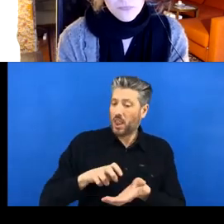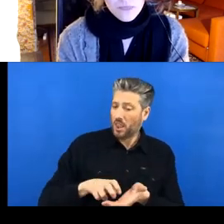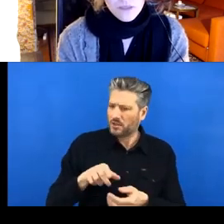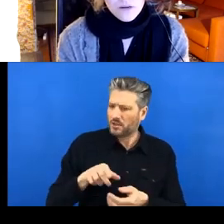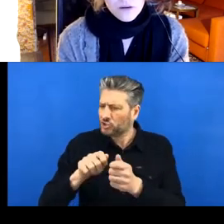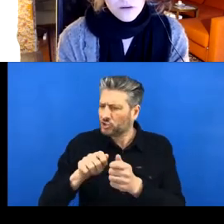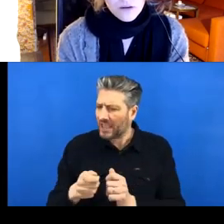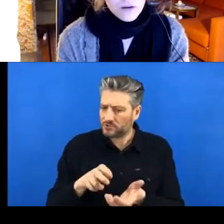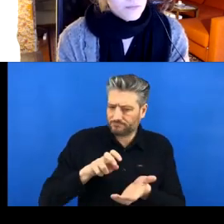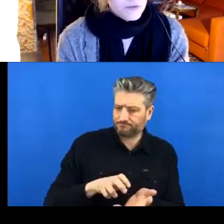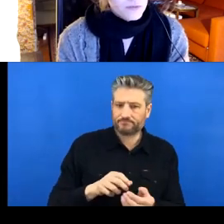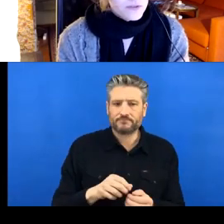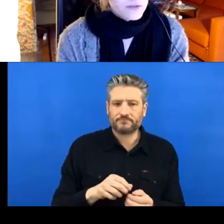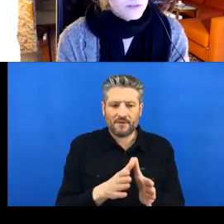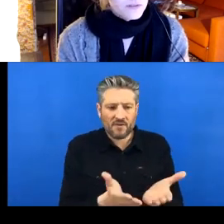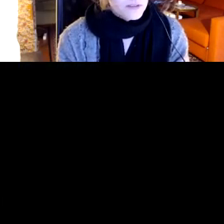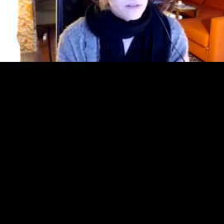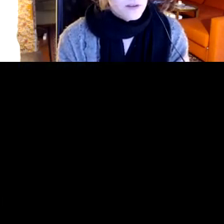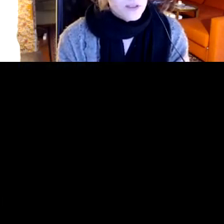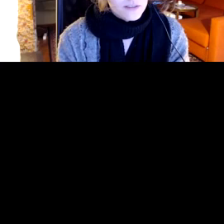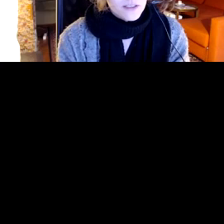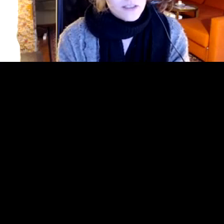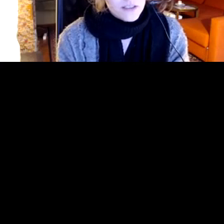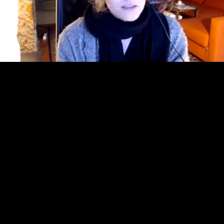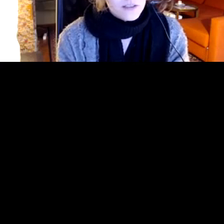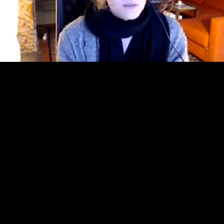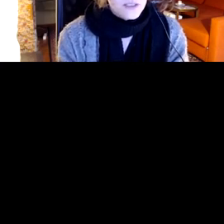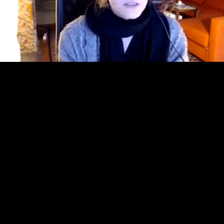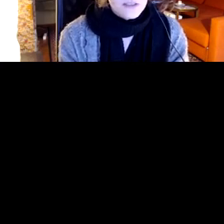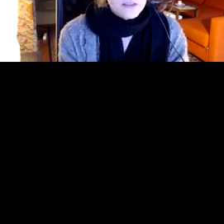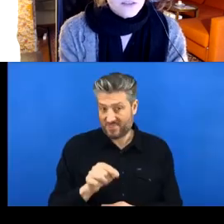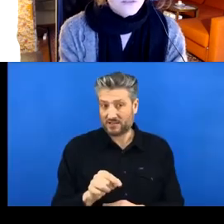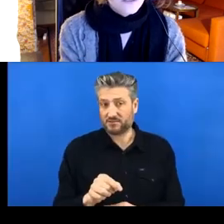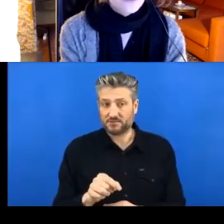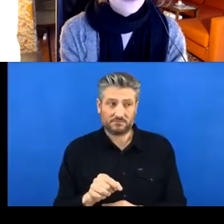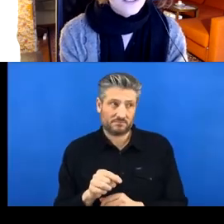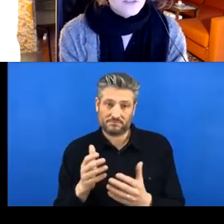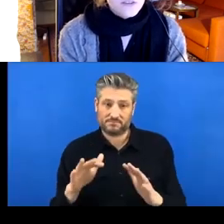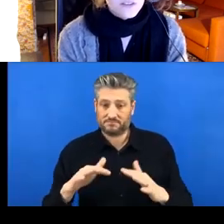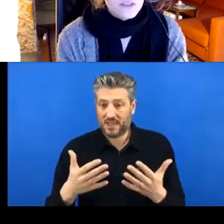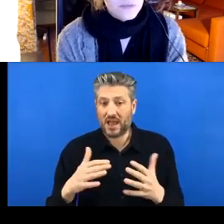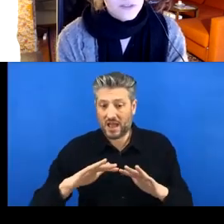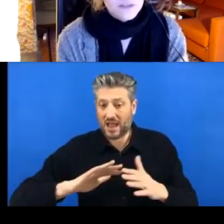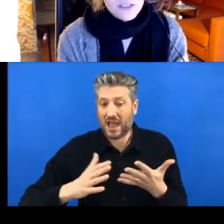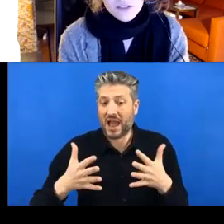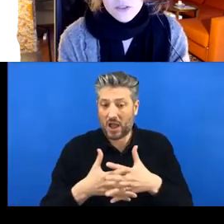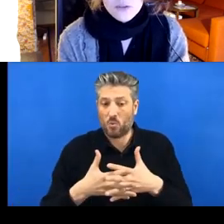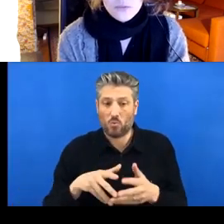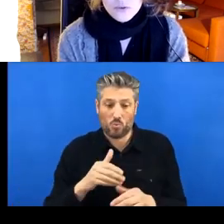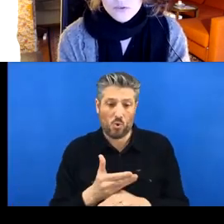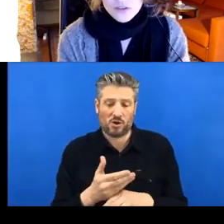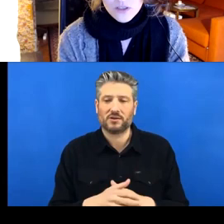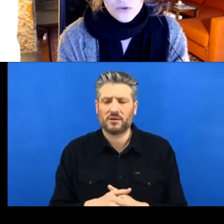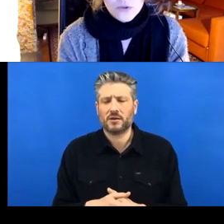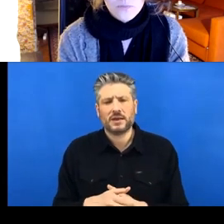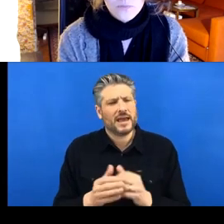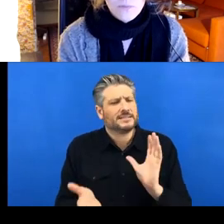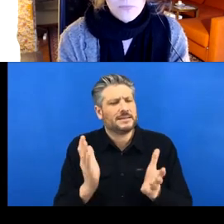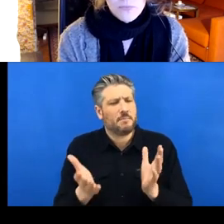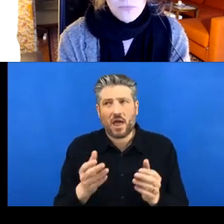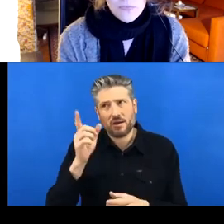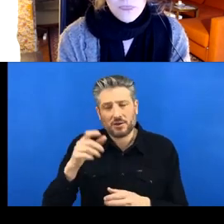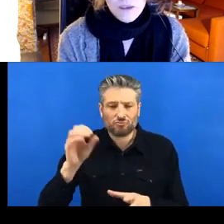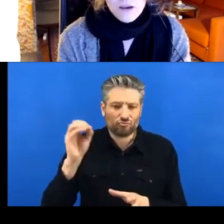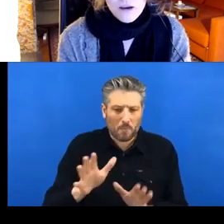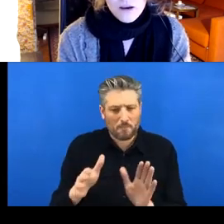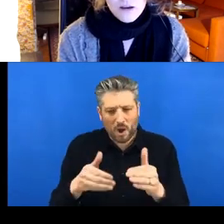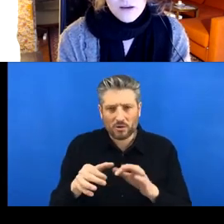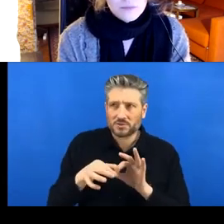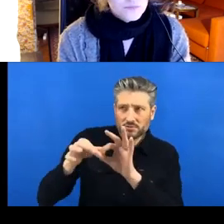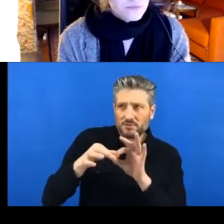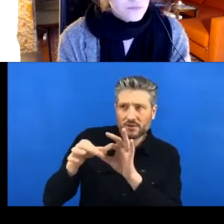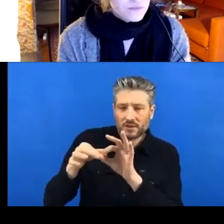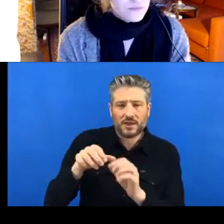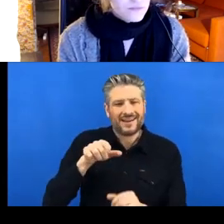And that's kind of how it works and, like I said, it's similar to these kind of syncing services, but tends to be used more for code